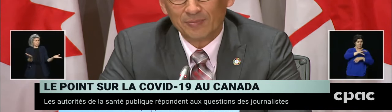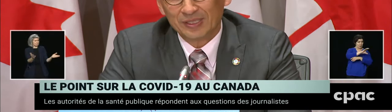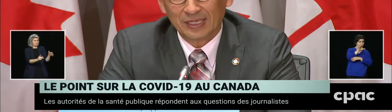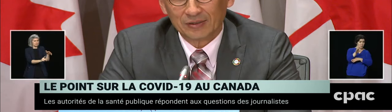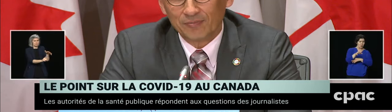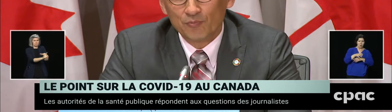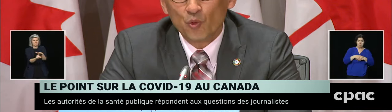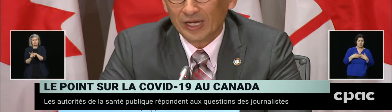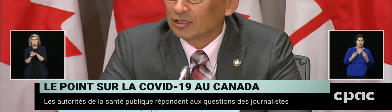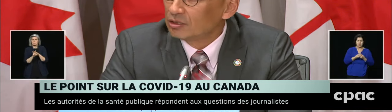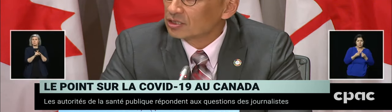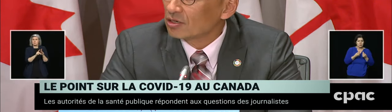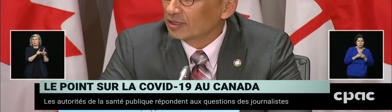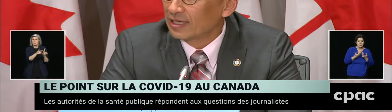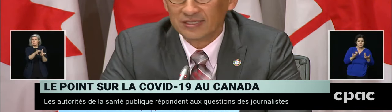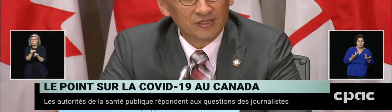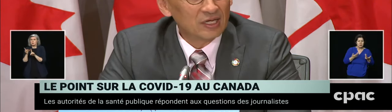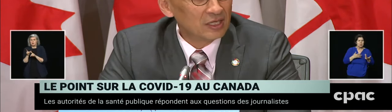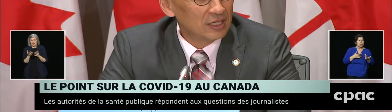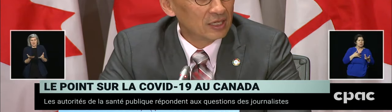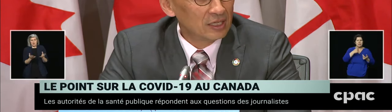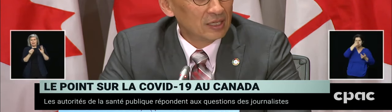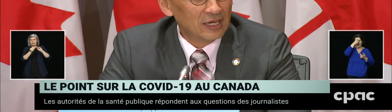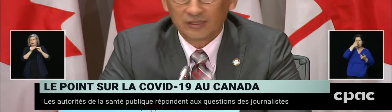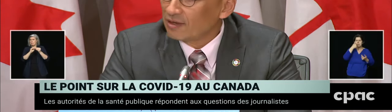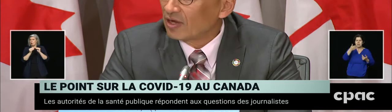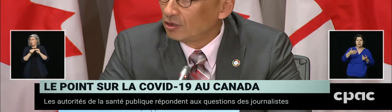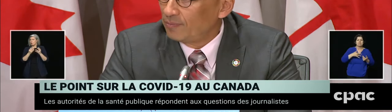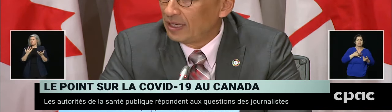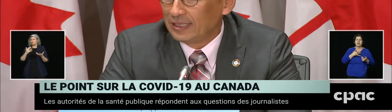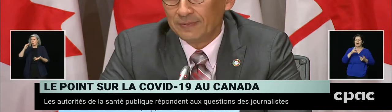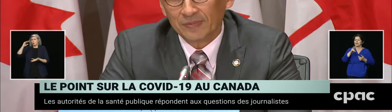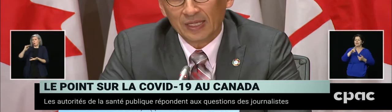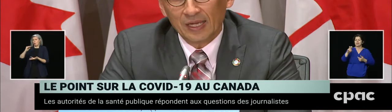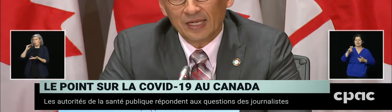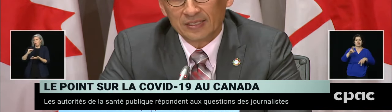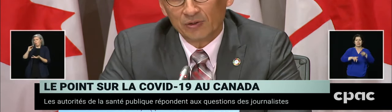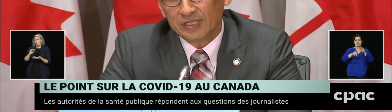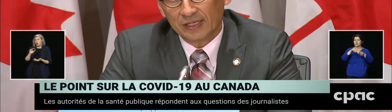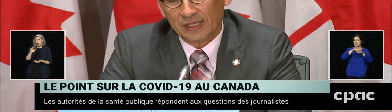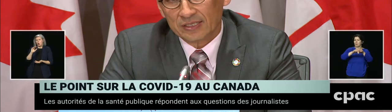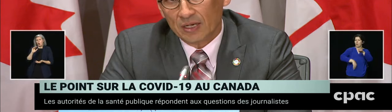INTERNALLY IN CANADA, DOMESTICALLY, IT WAS QUITE LOW.